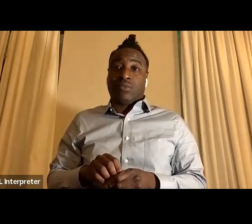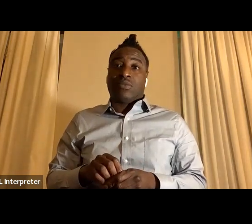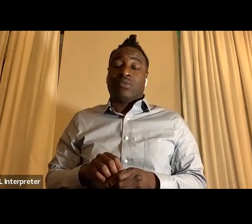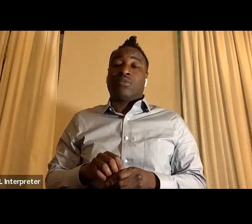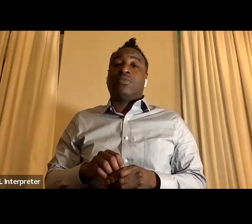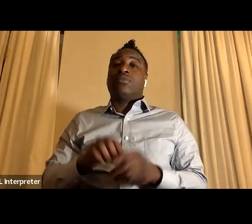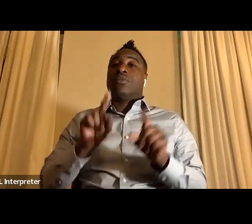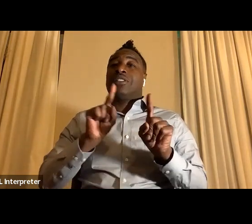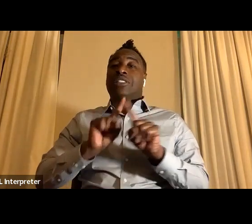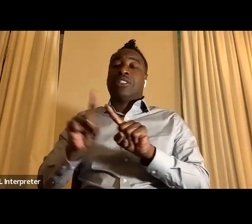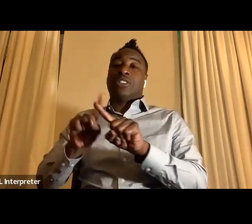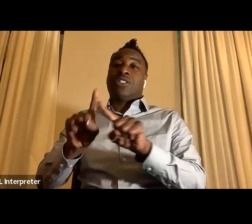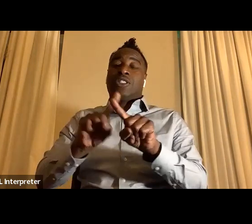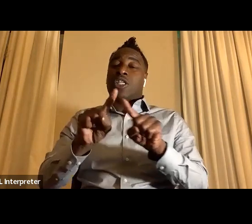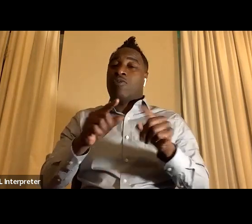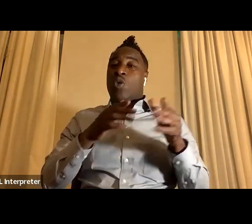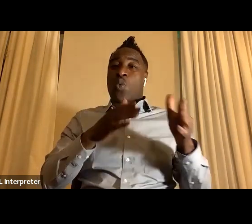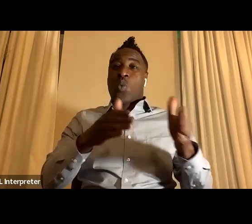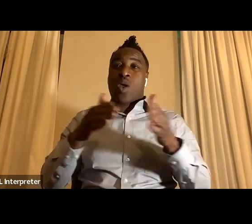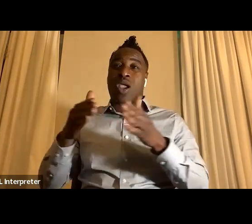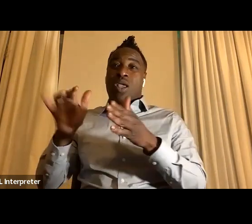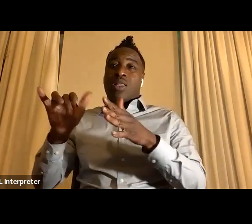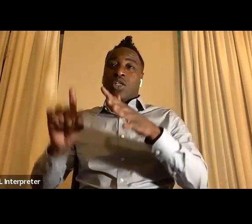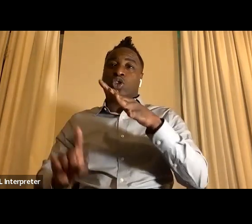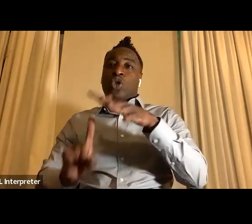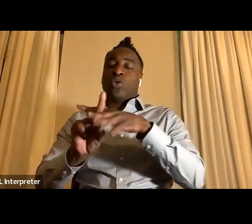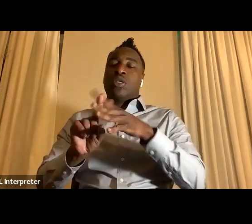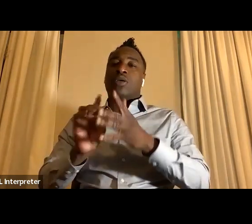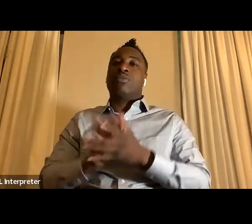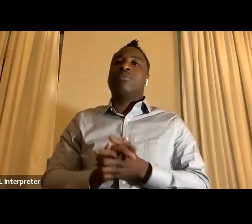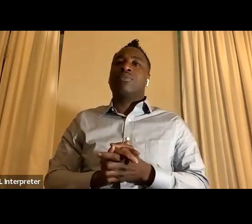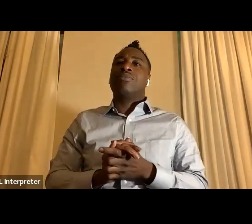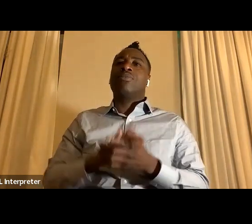It shows up and it becoming a product and a commodity